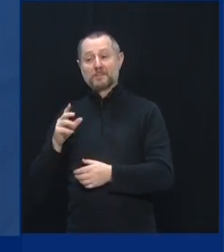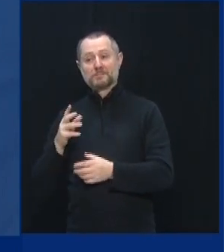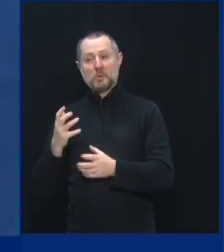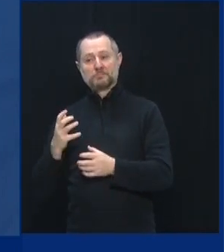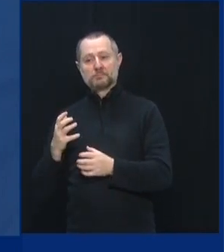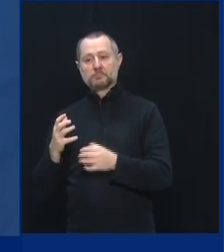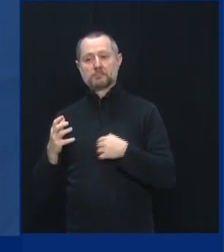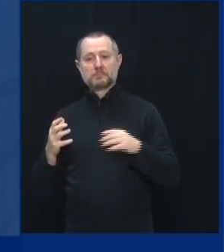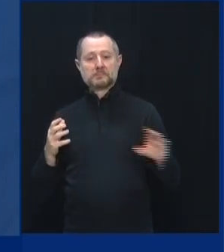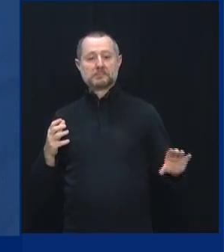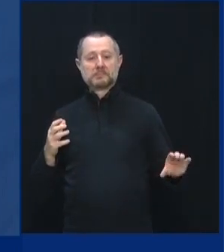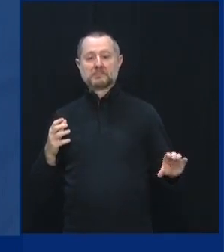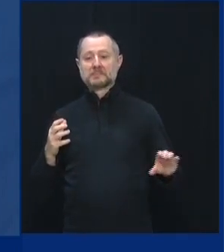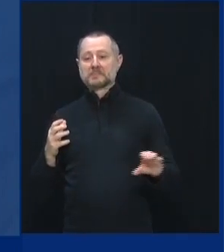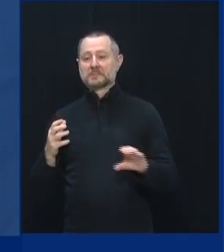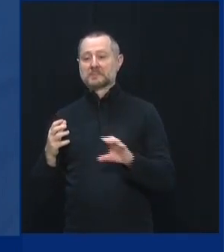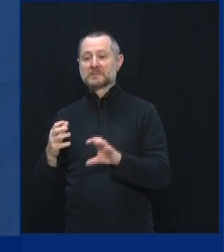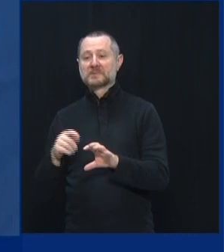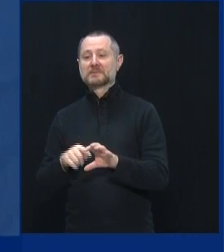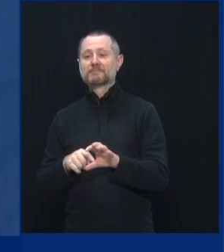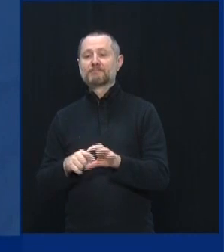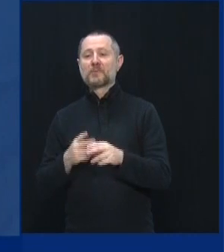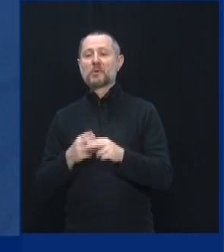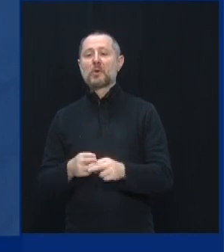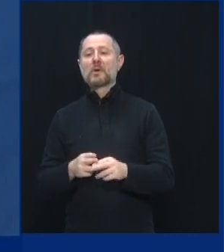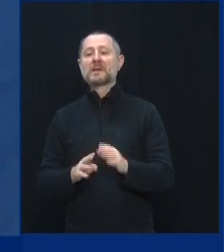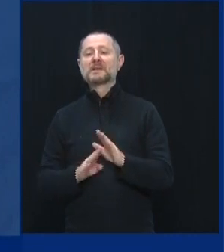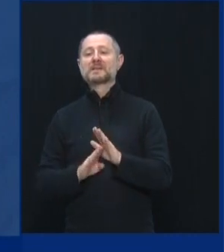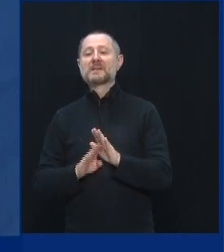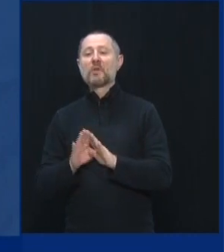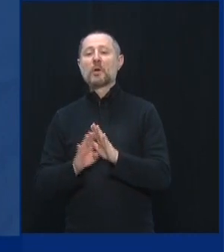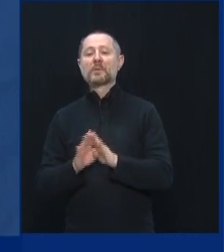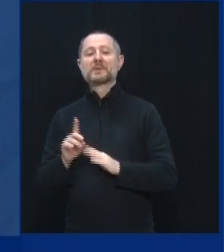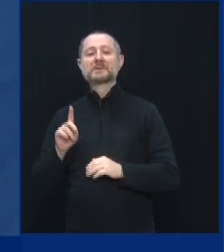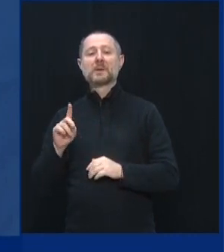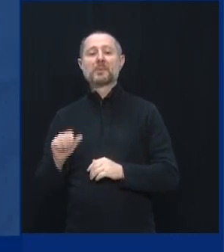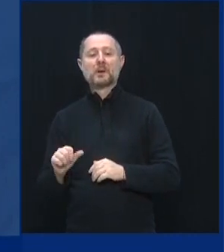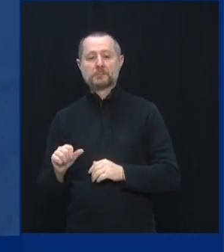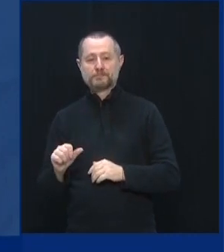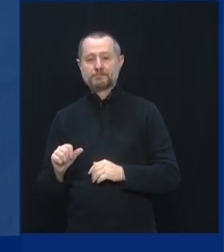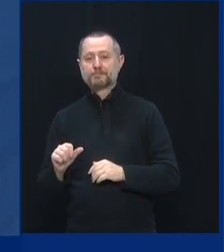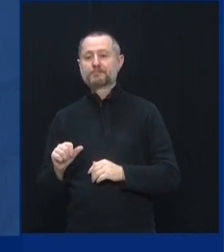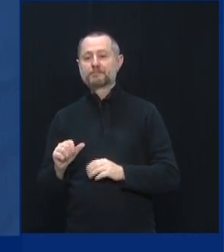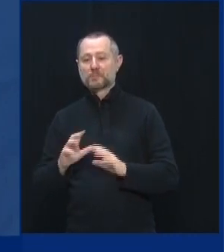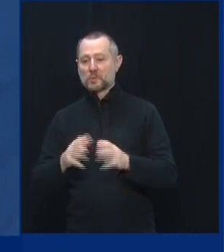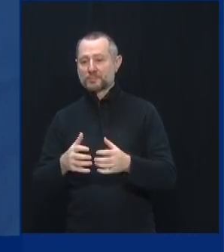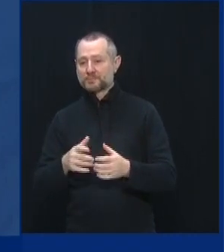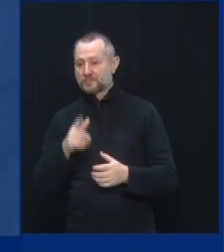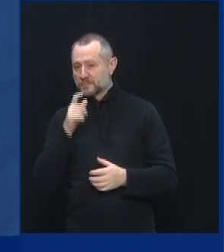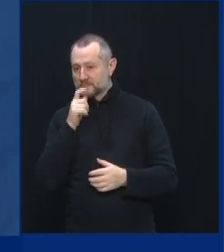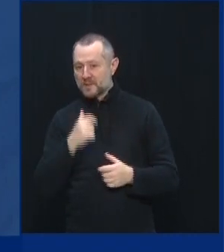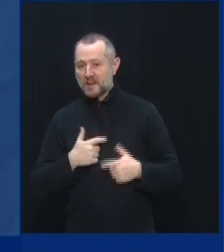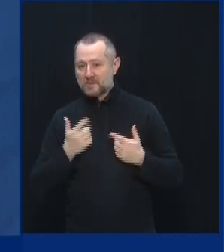COUNTY GOVERNMENT WANTS TO ADD TO THEIR WHAT'S CALLED 1B PRIORITIZATION, IF THEY WANT TO